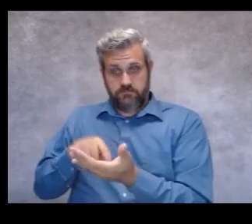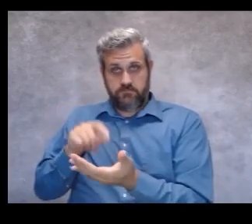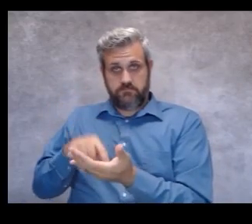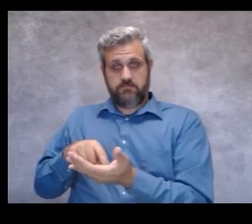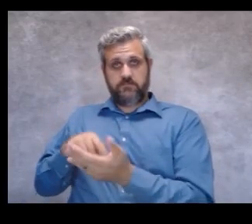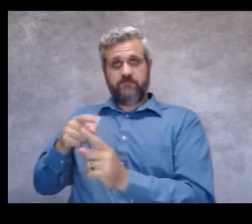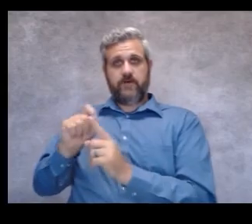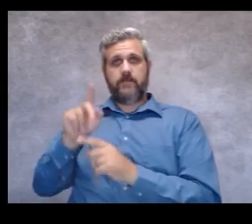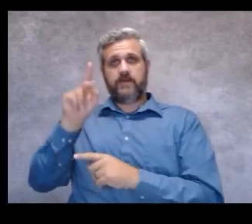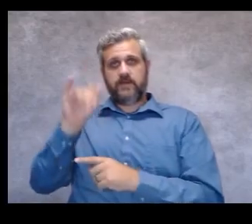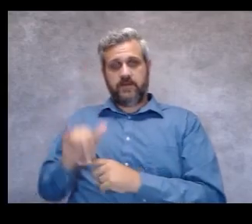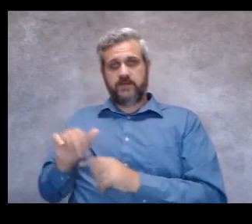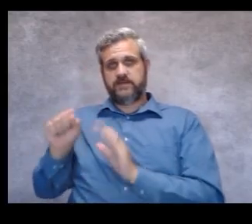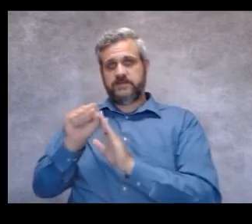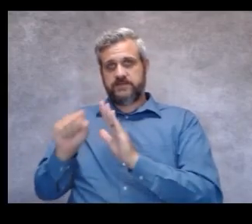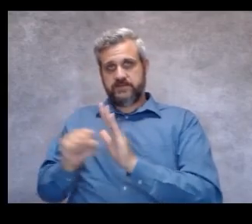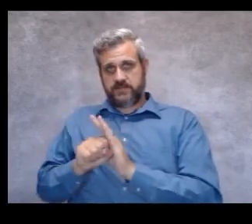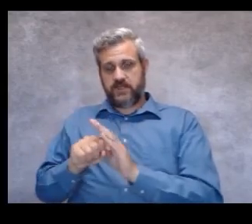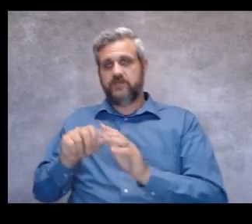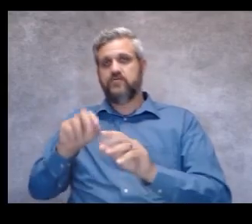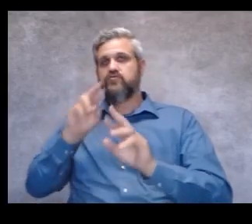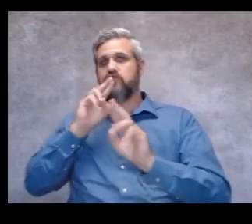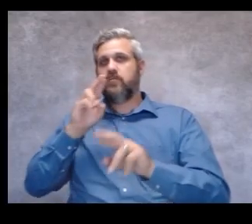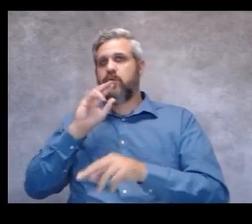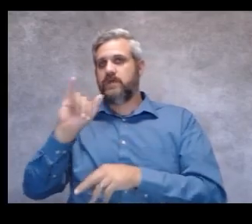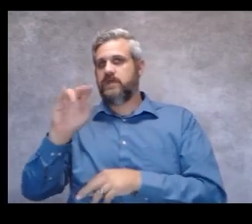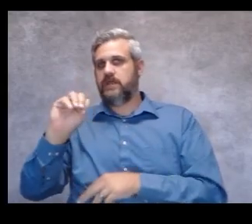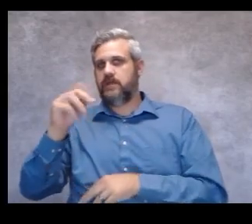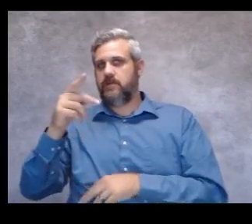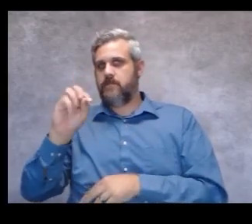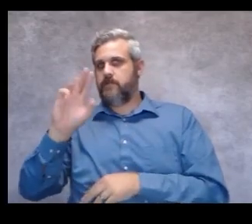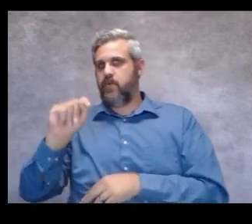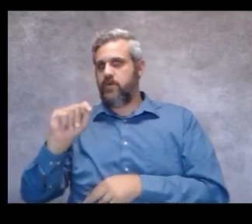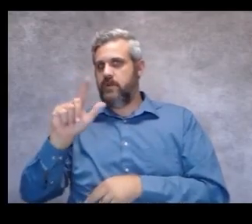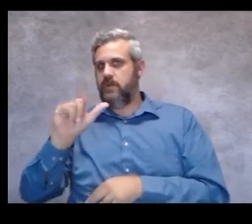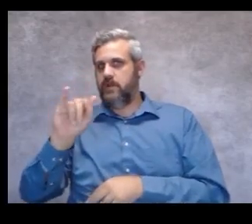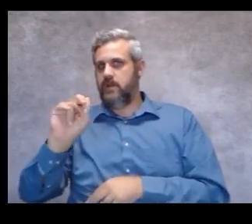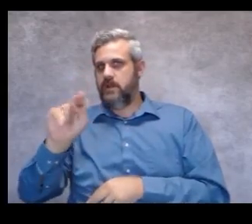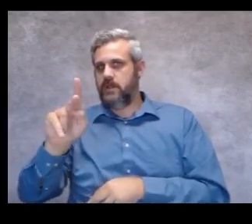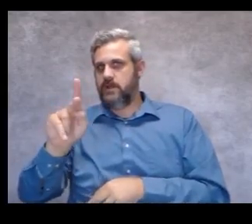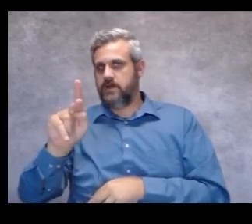the Kentucky state reporting import link.